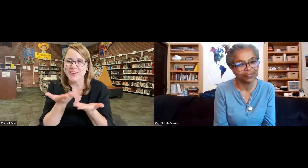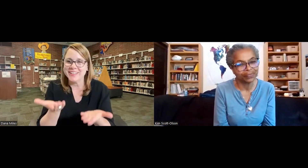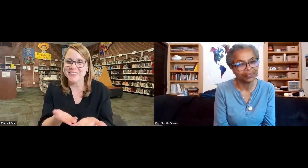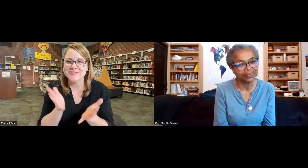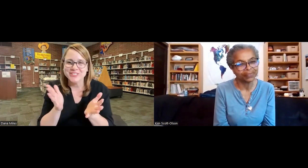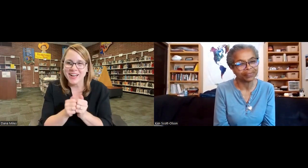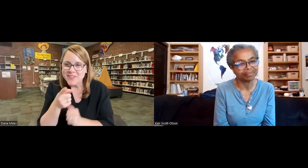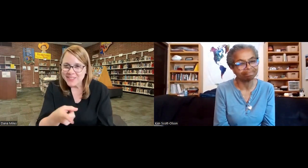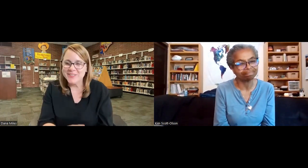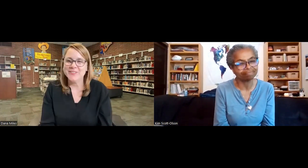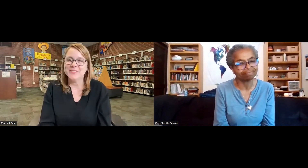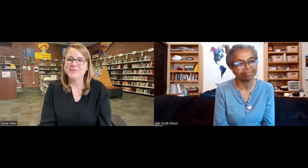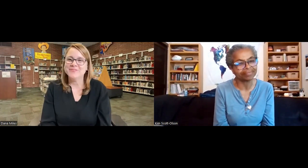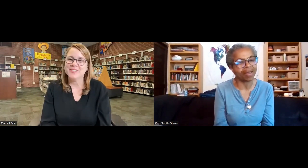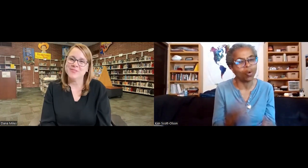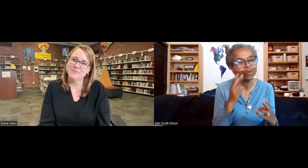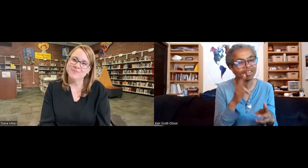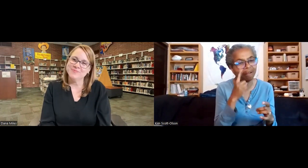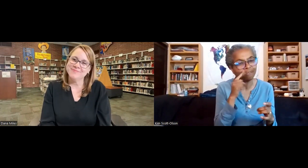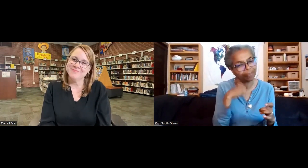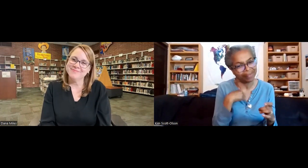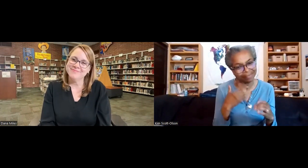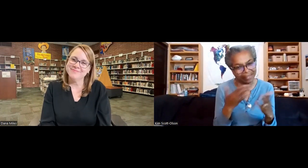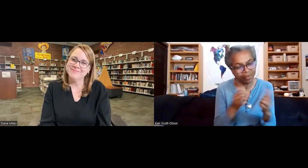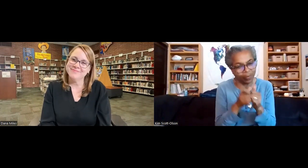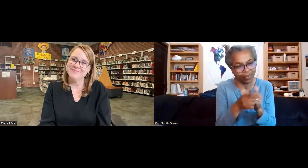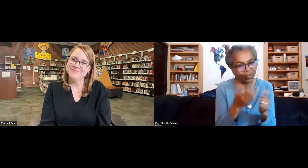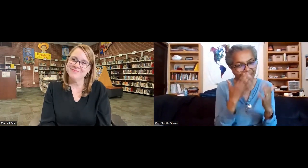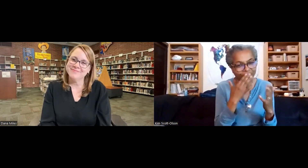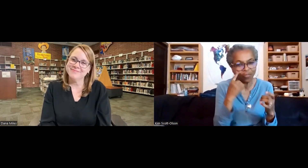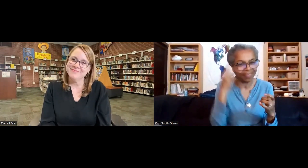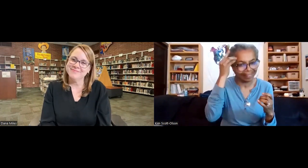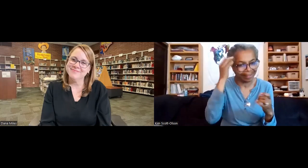it was an honor to have you here. Likewise, the honor was mine to chat with you.